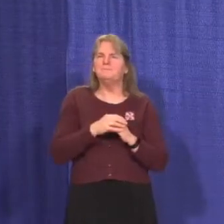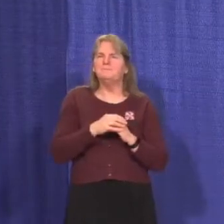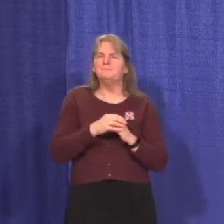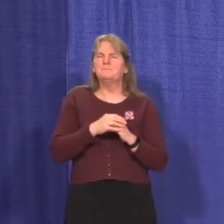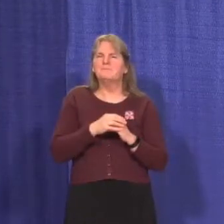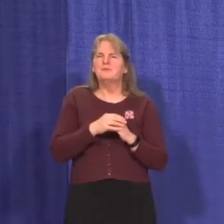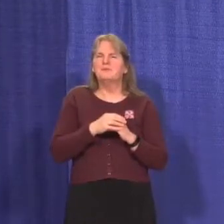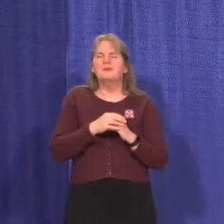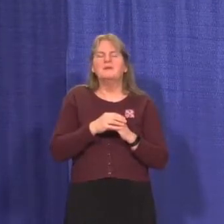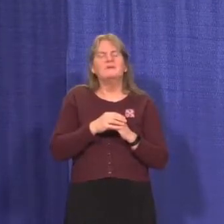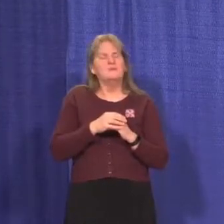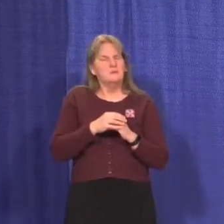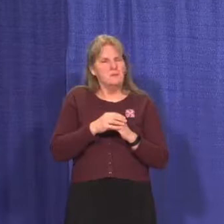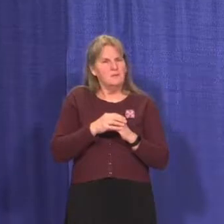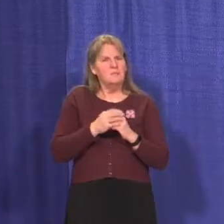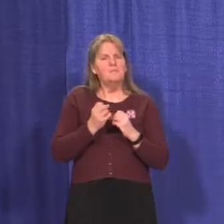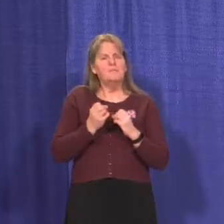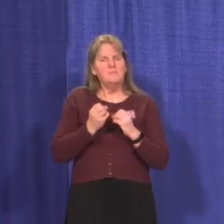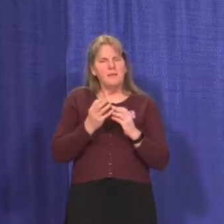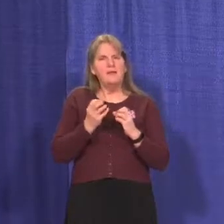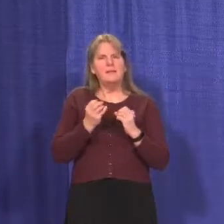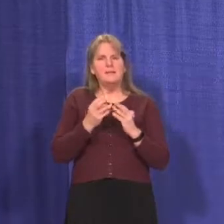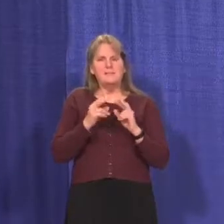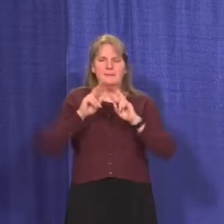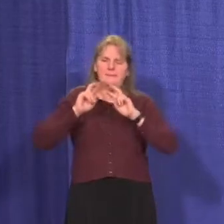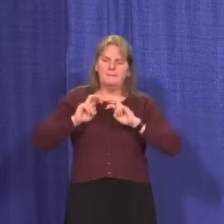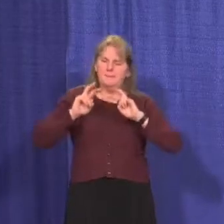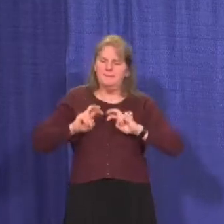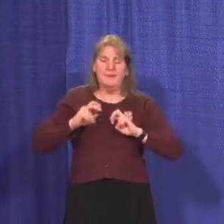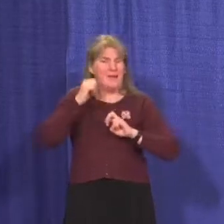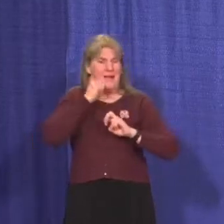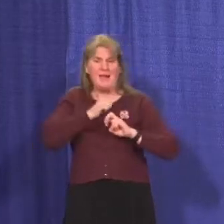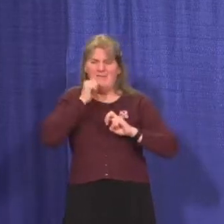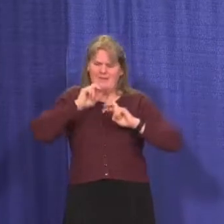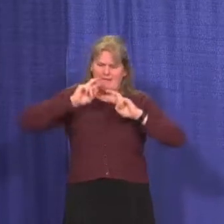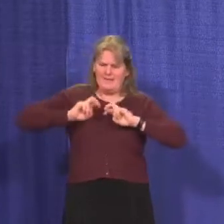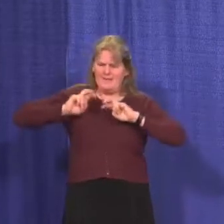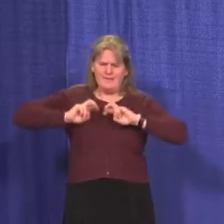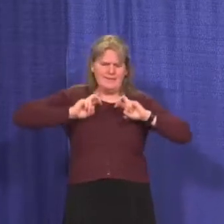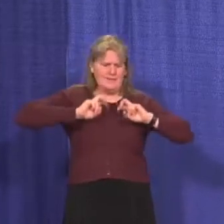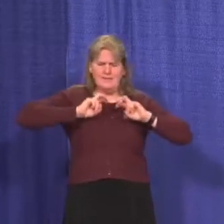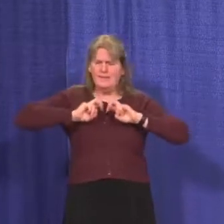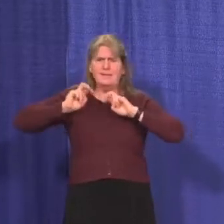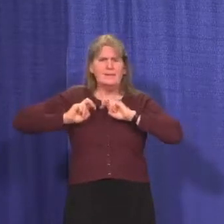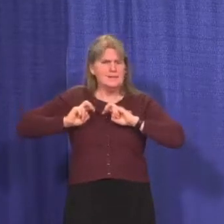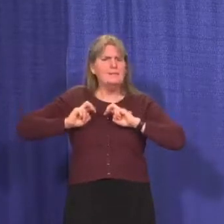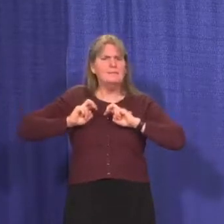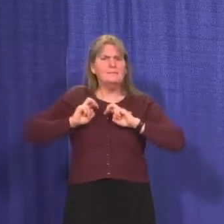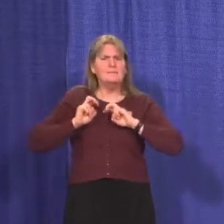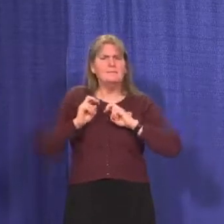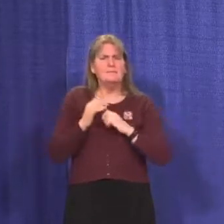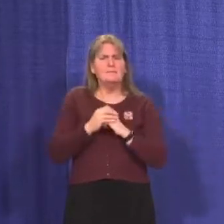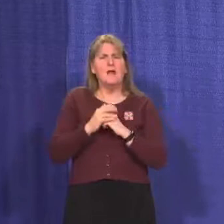are having and analysis. They will be a lot more to come on that in the weeks and months